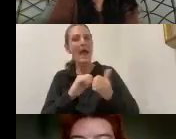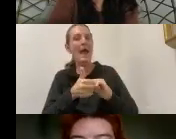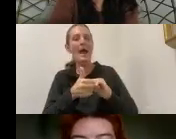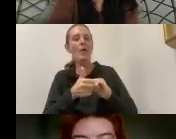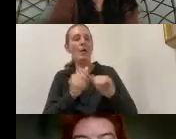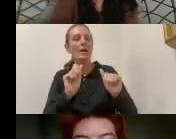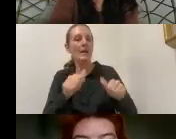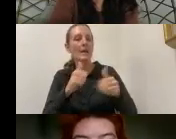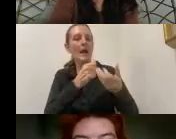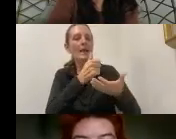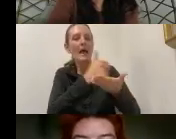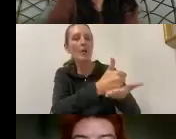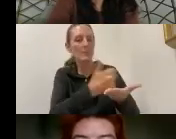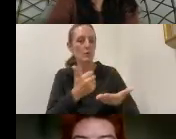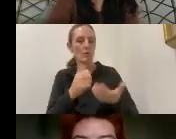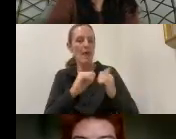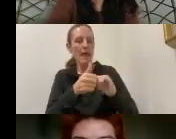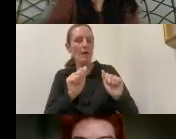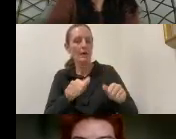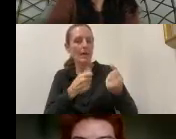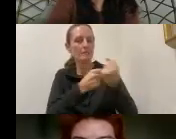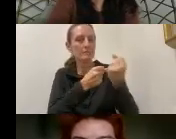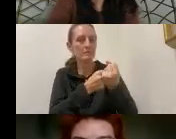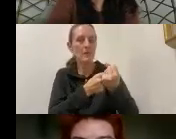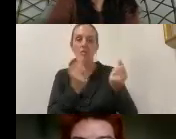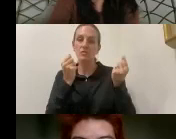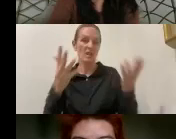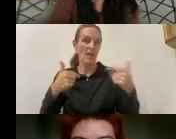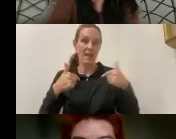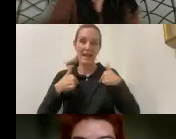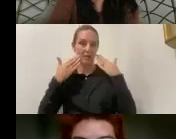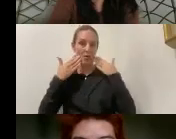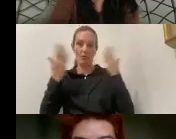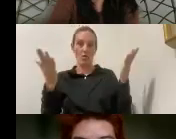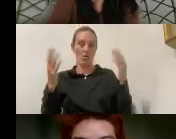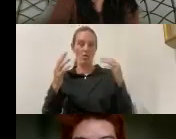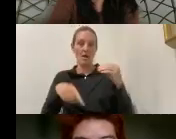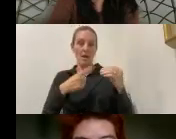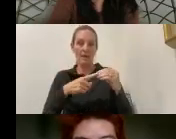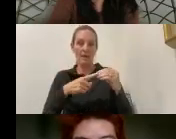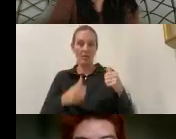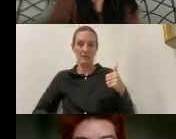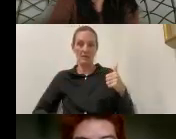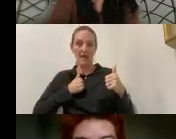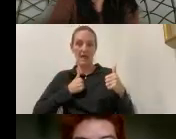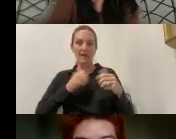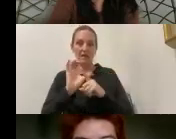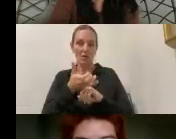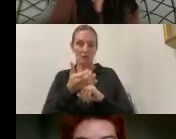Because there's so much that I don't know about this life right now and especially on your perspective.